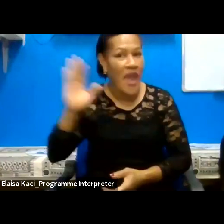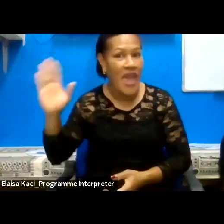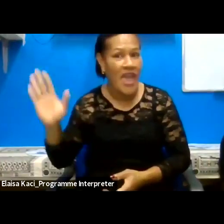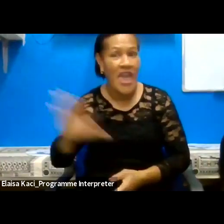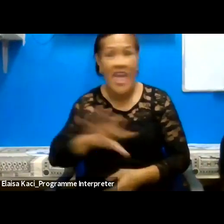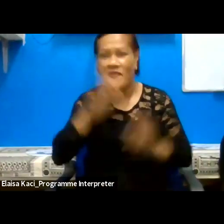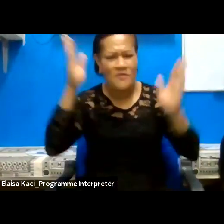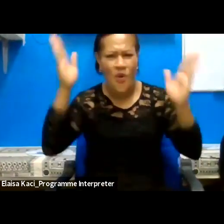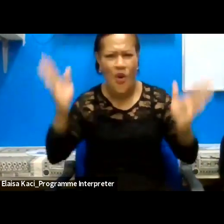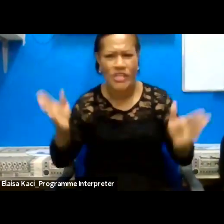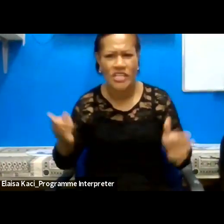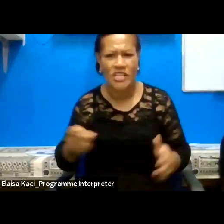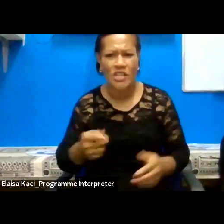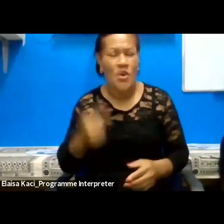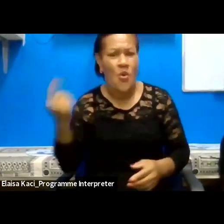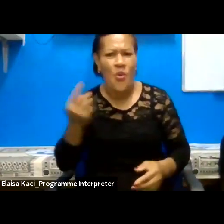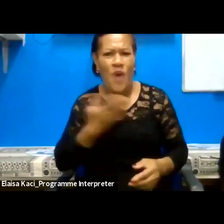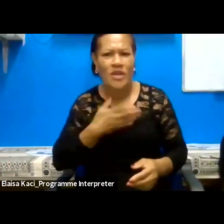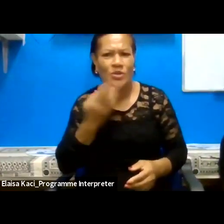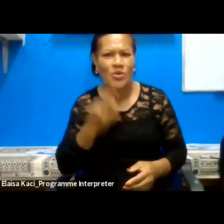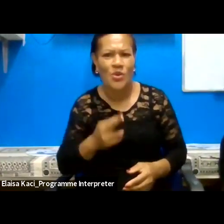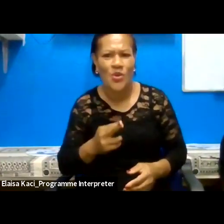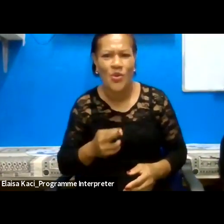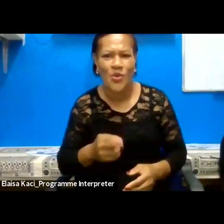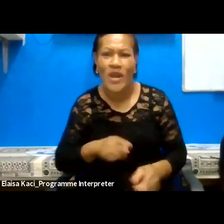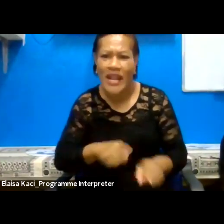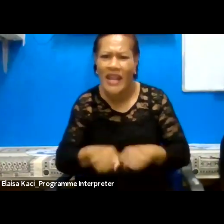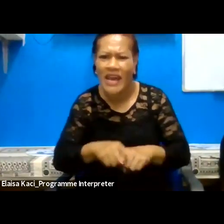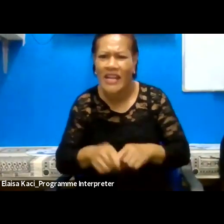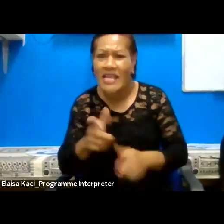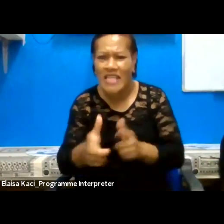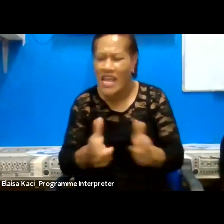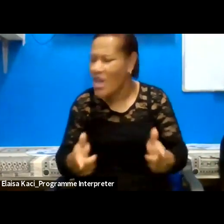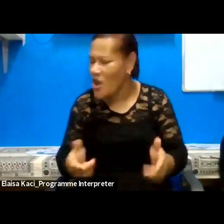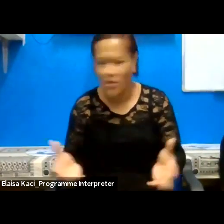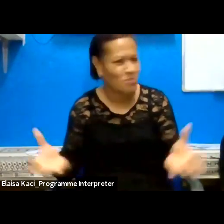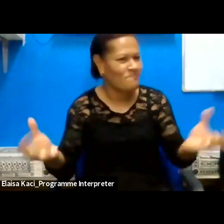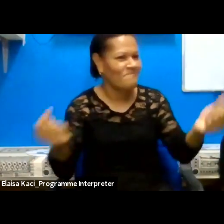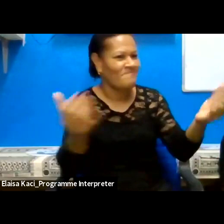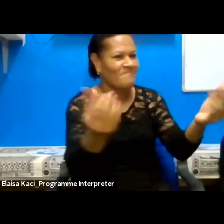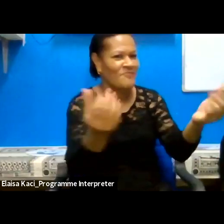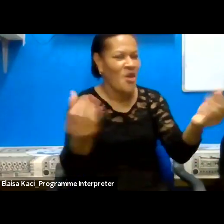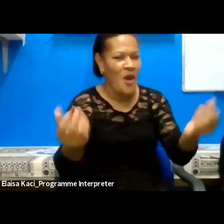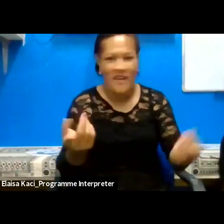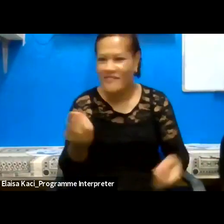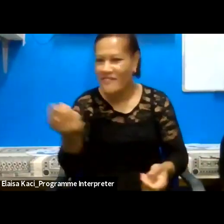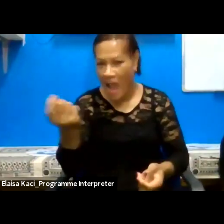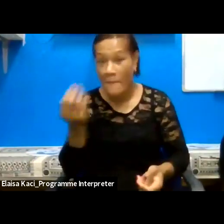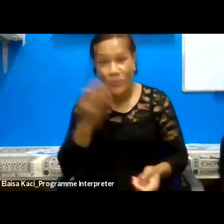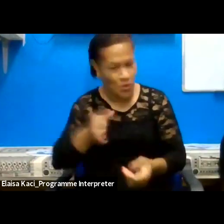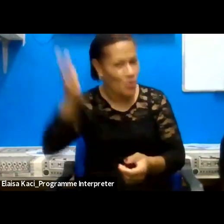all the staff of school for special education uh on this day of uh international sign